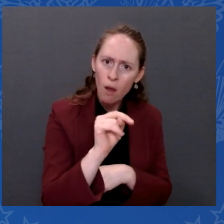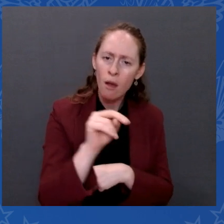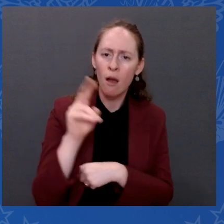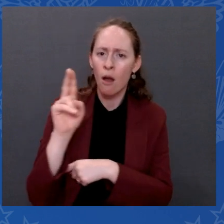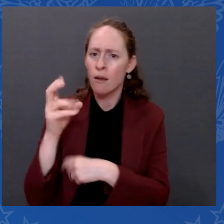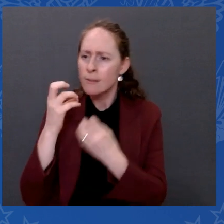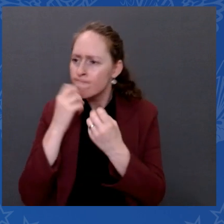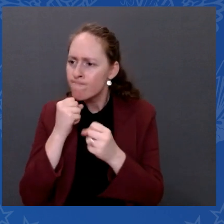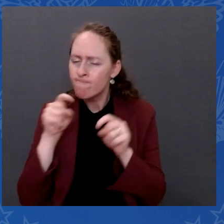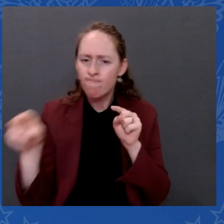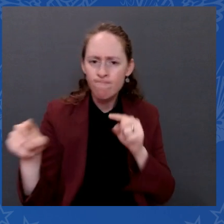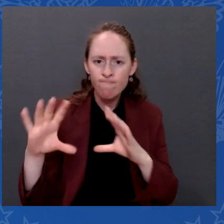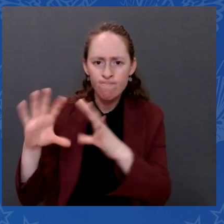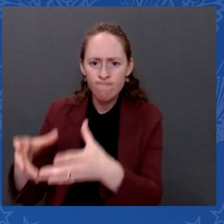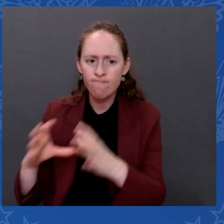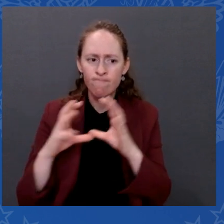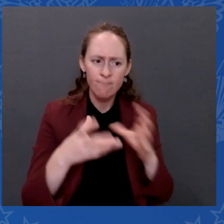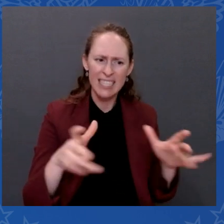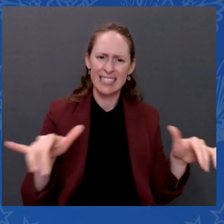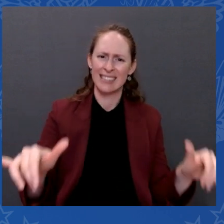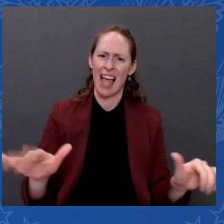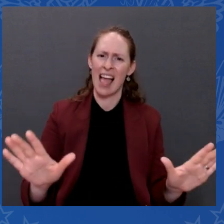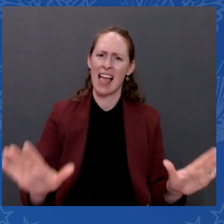because they're making good wages and have a good job.